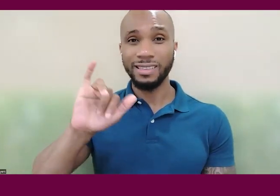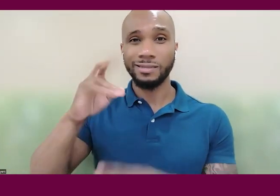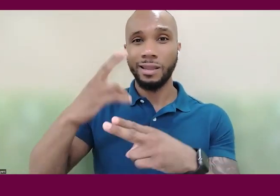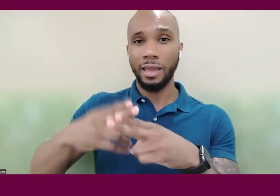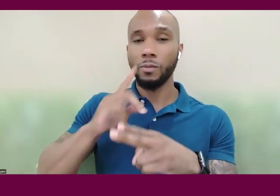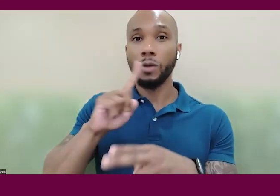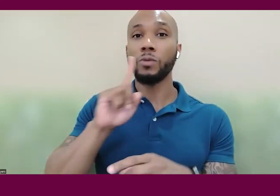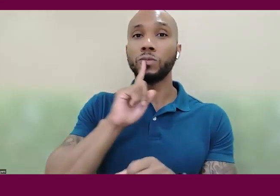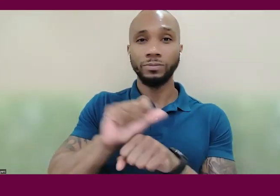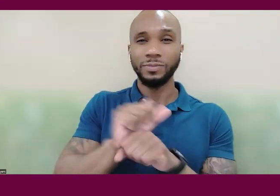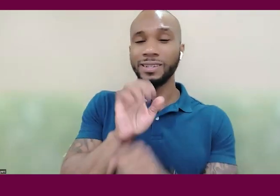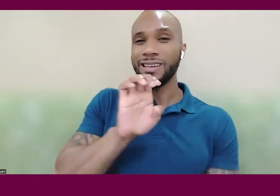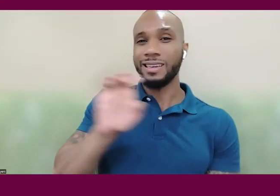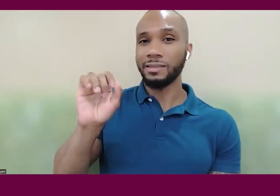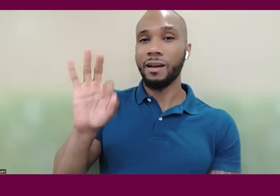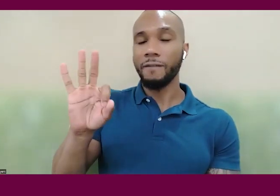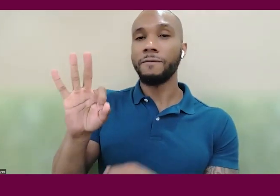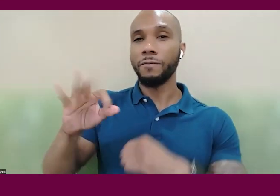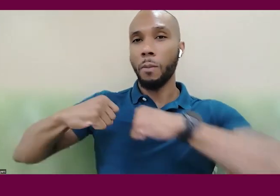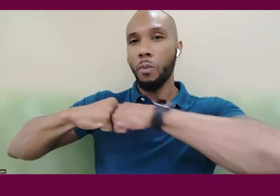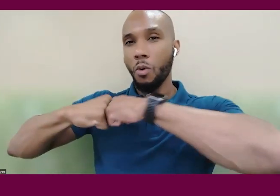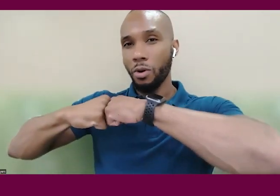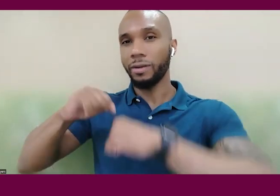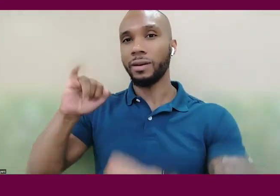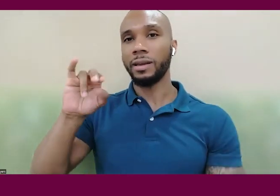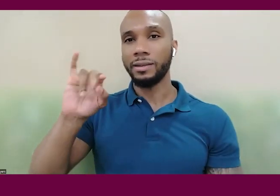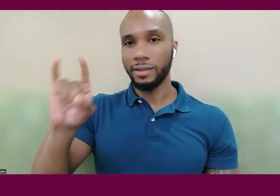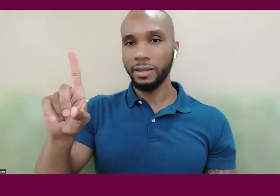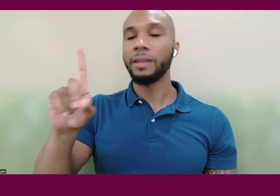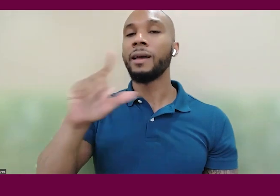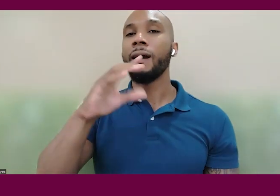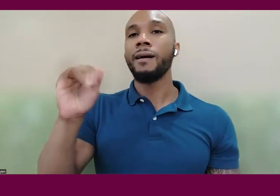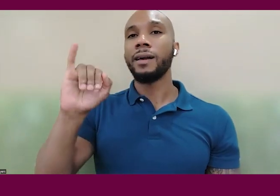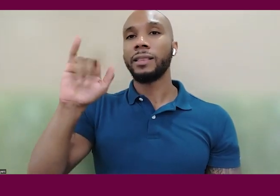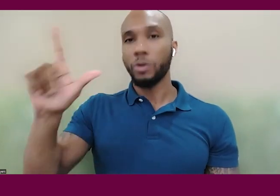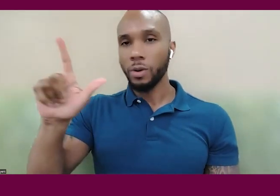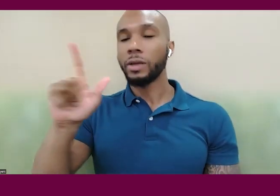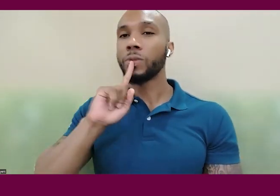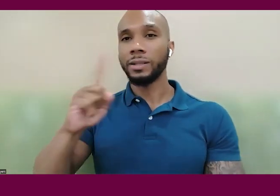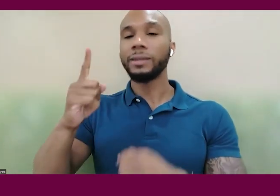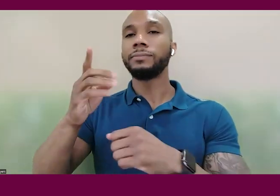We are directly east of the border of Indiana and Illinois that separates Chicago from the